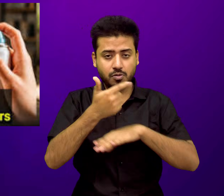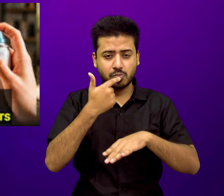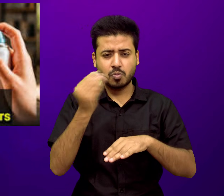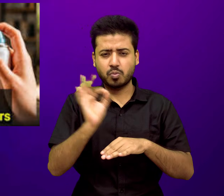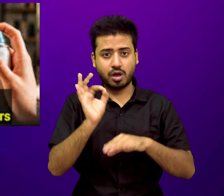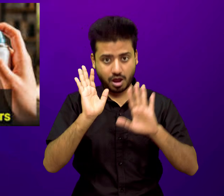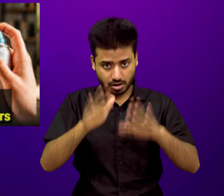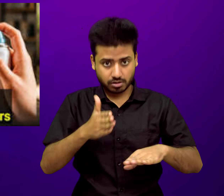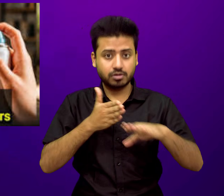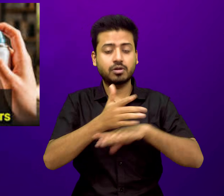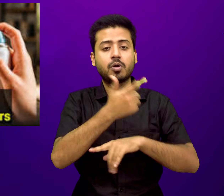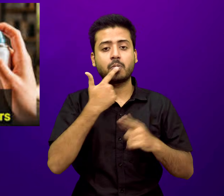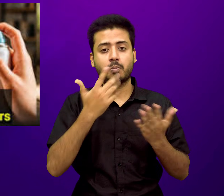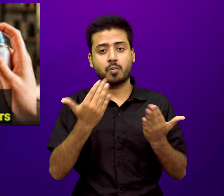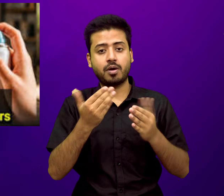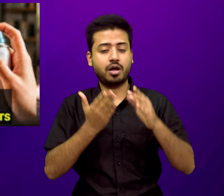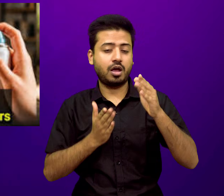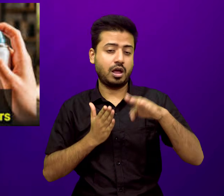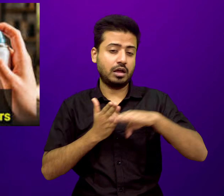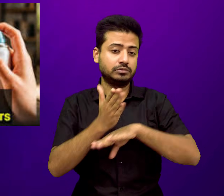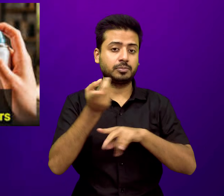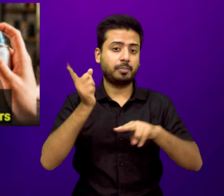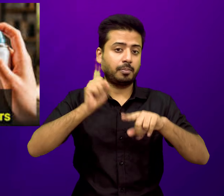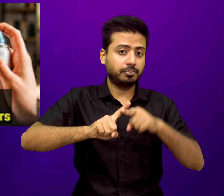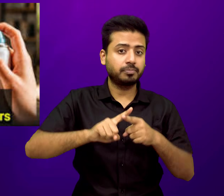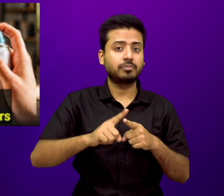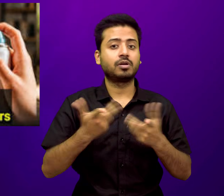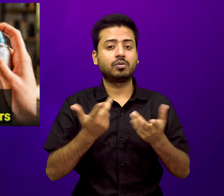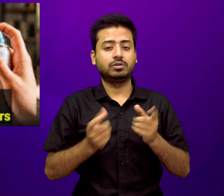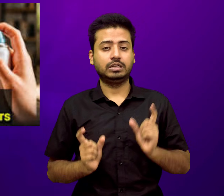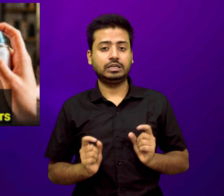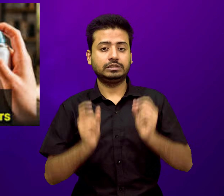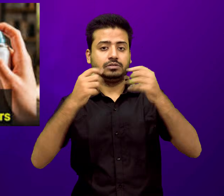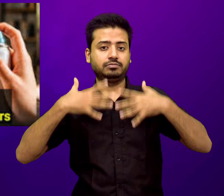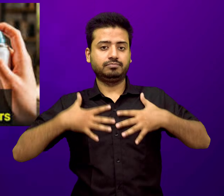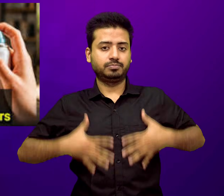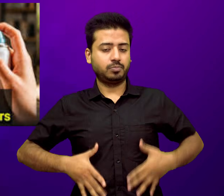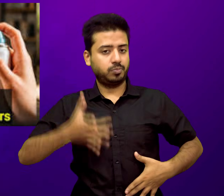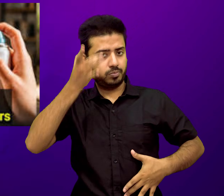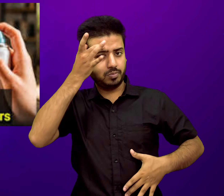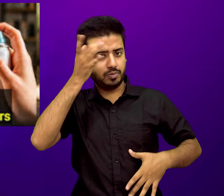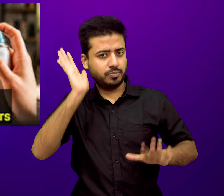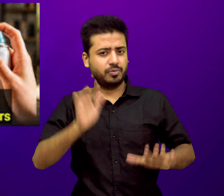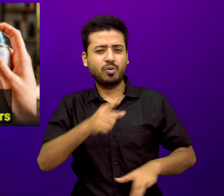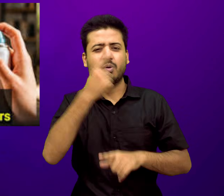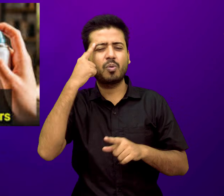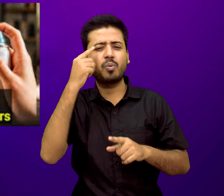rarely clean the air. They simply mask underlying odors with a heavy blanket of synthetic chemicals.